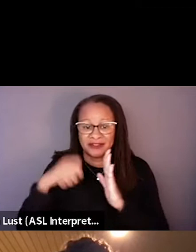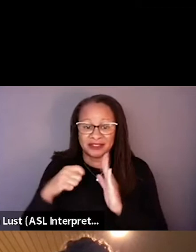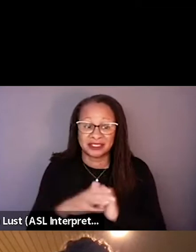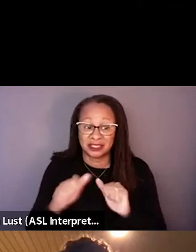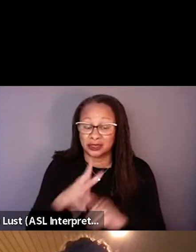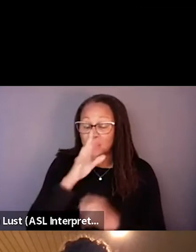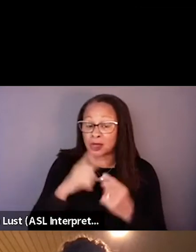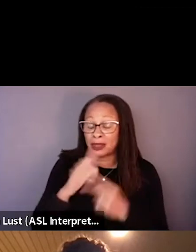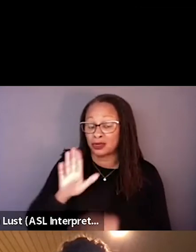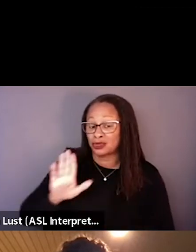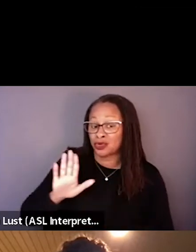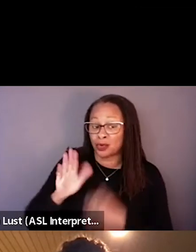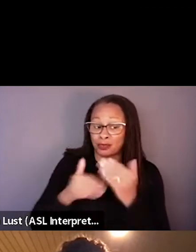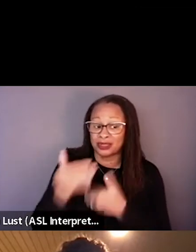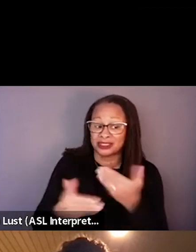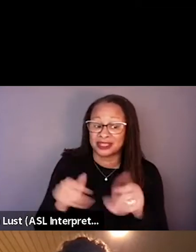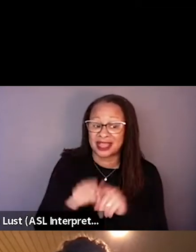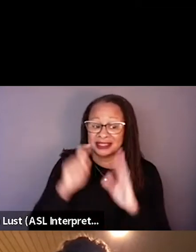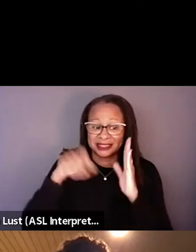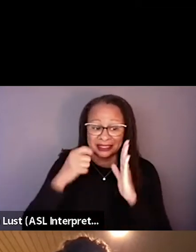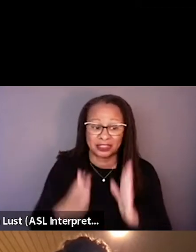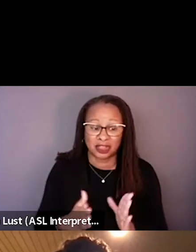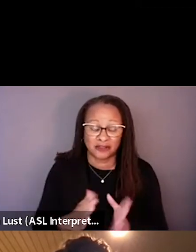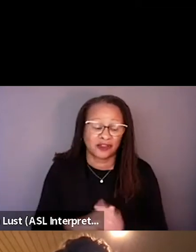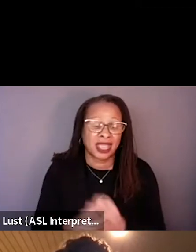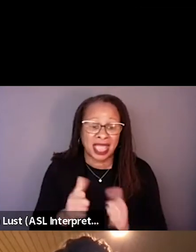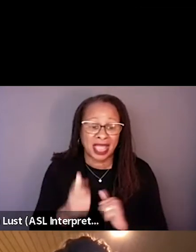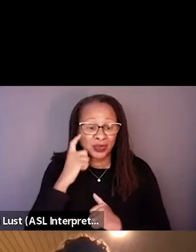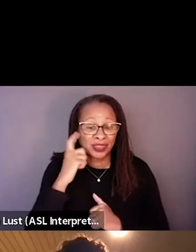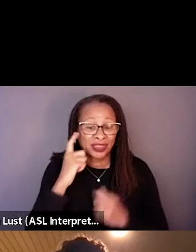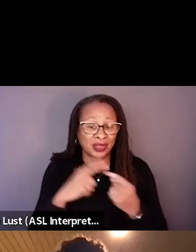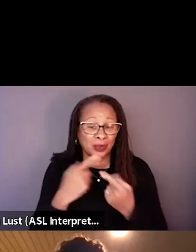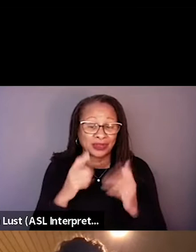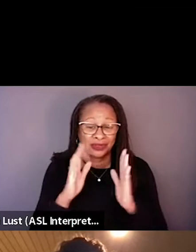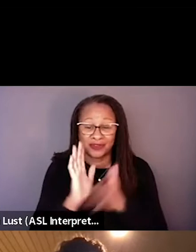Can you talk a little bit about your process as a cinematographer and how you think when you're filming a scene?